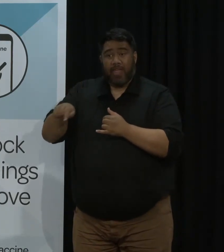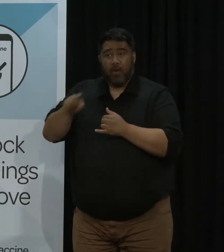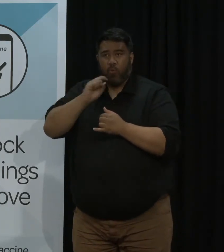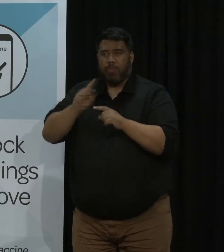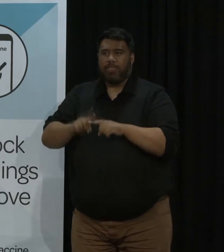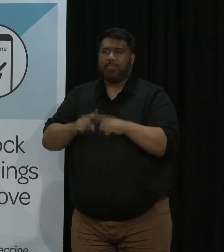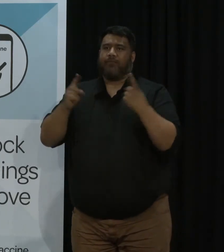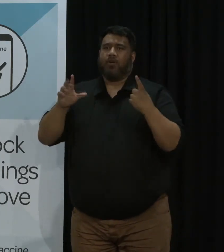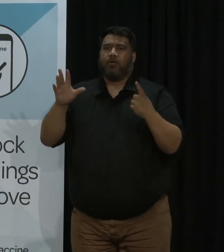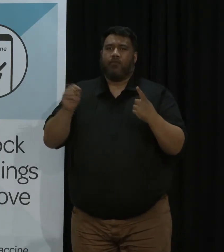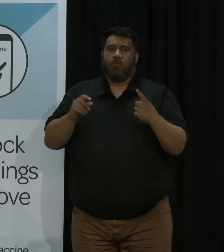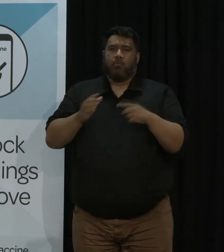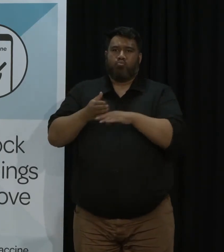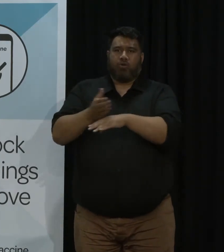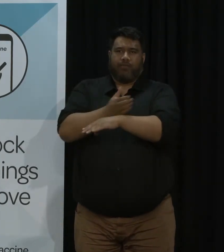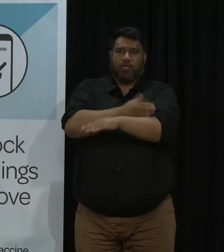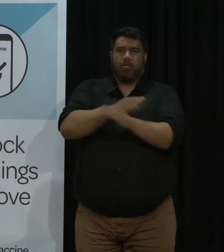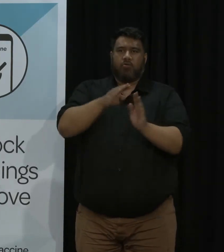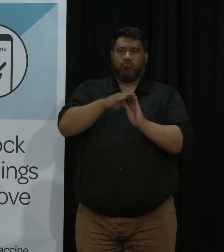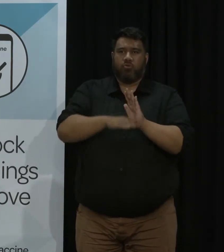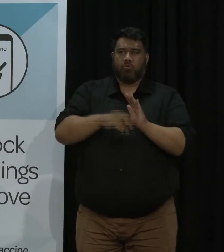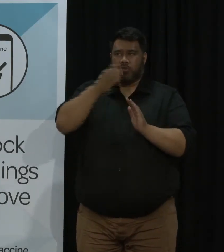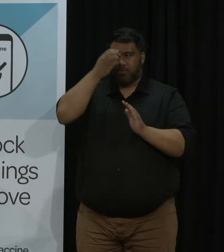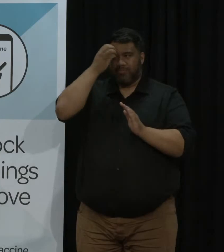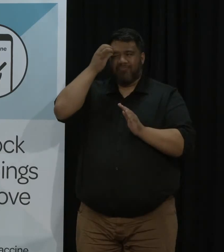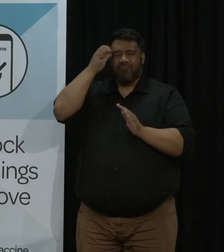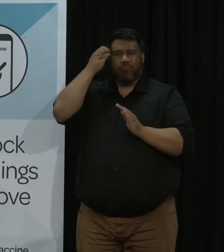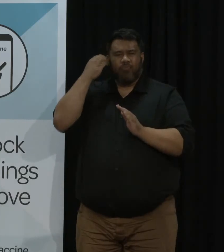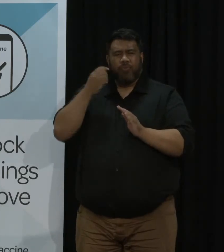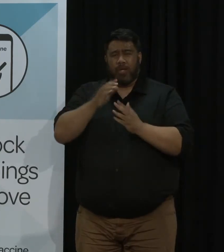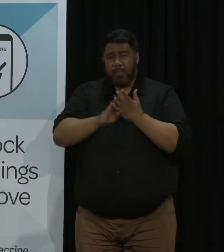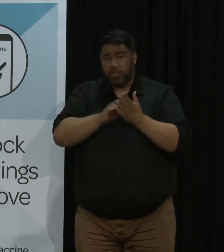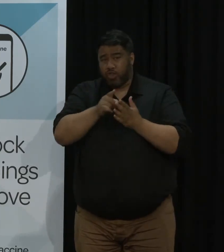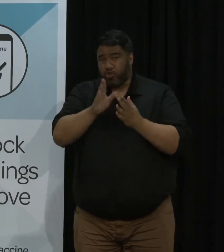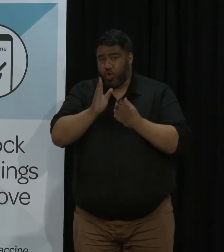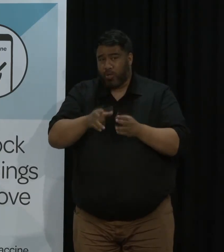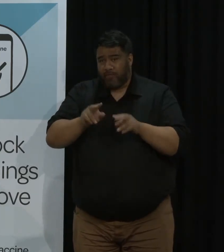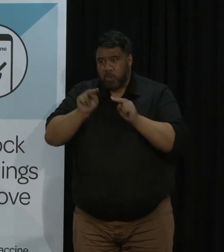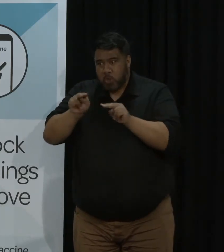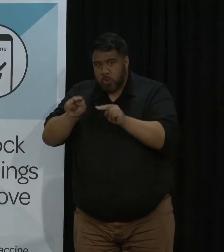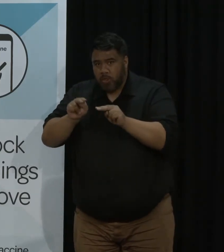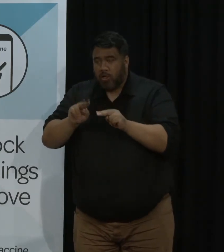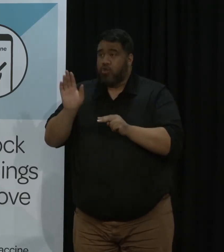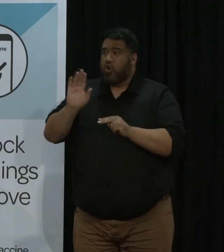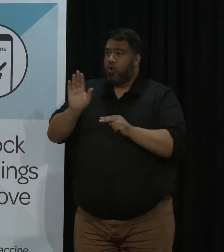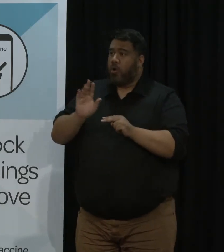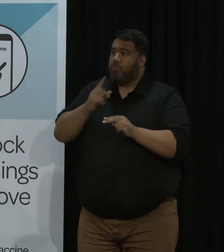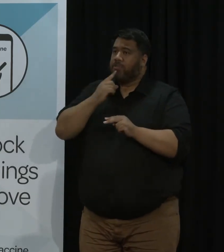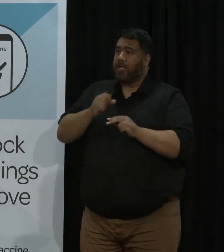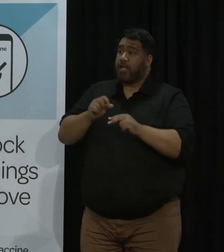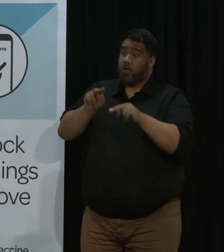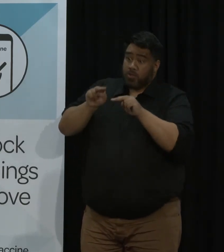they check vaccine passes and so on but it will be different to the border-based compliance you have seen so far.